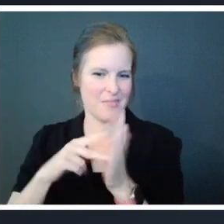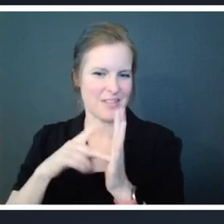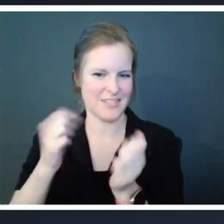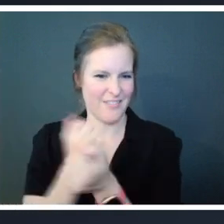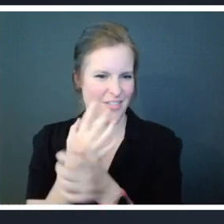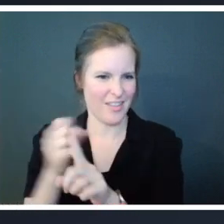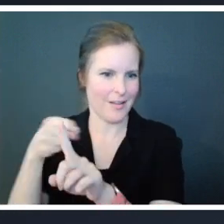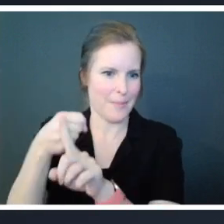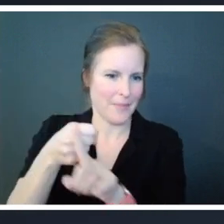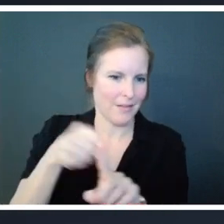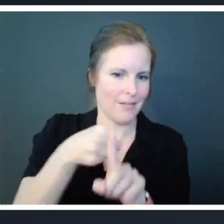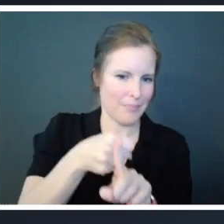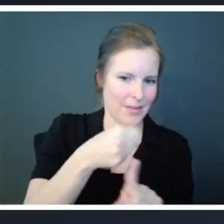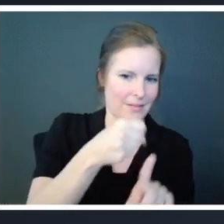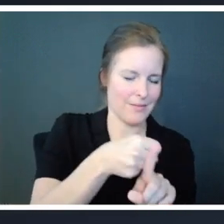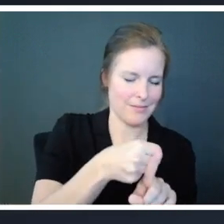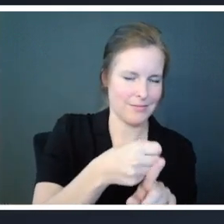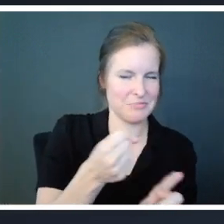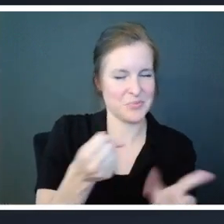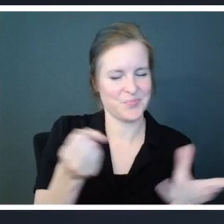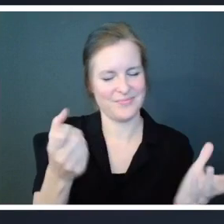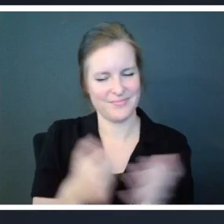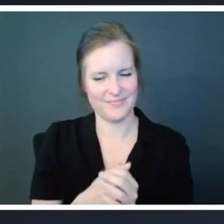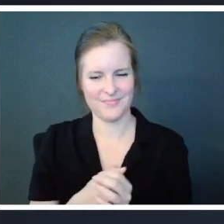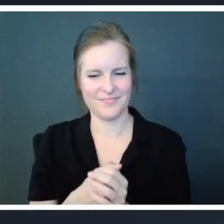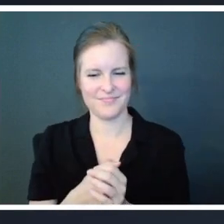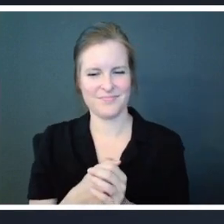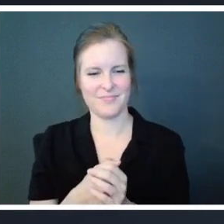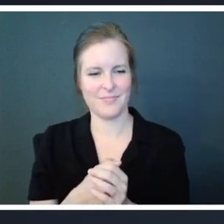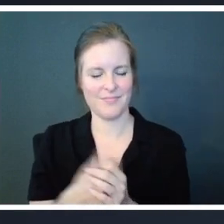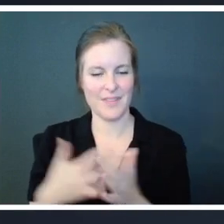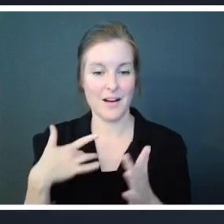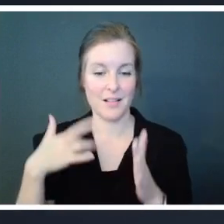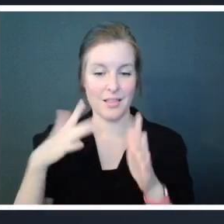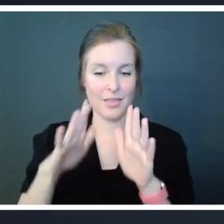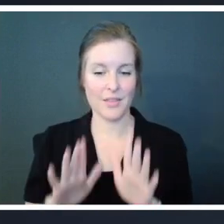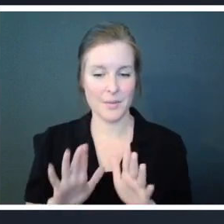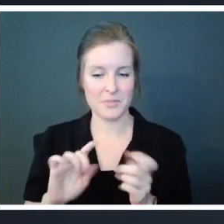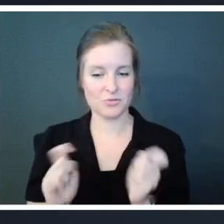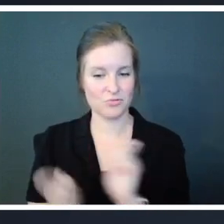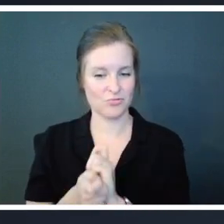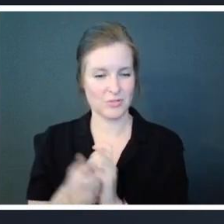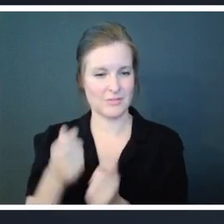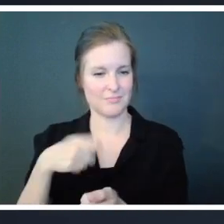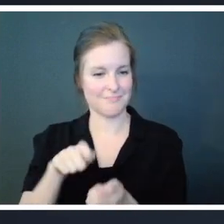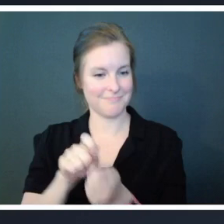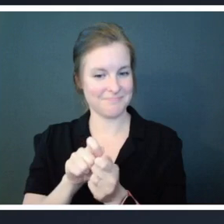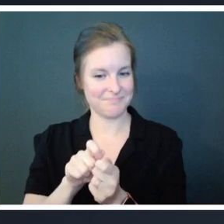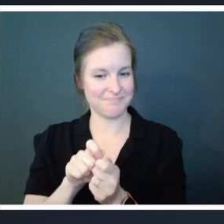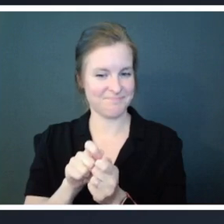way to frame it. Because if the climate change specifically, like, at least in the world that